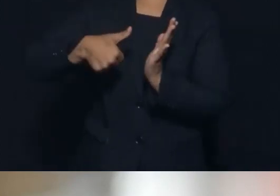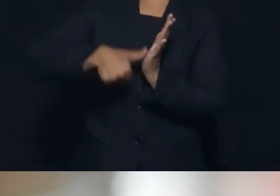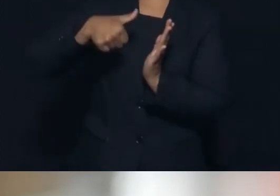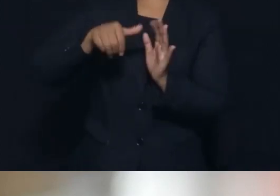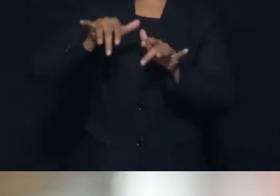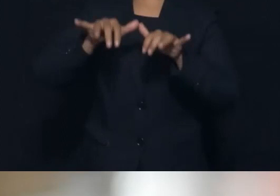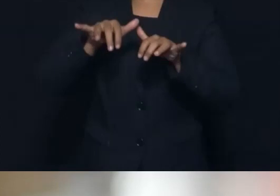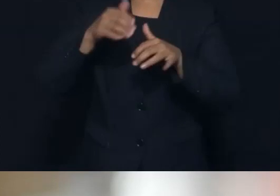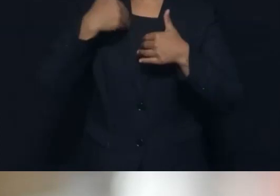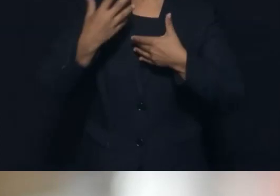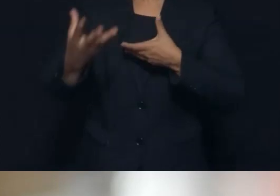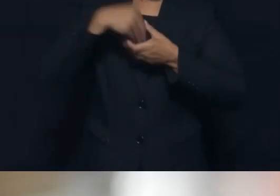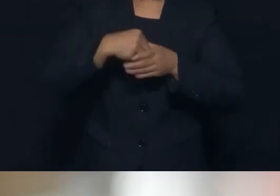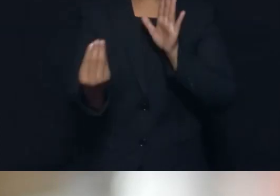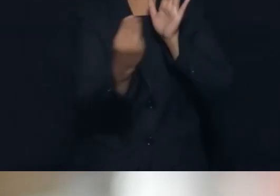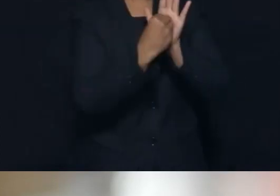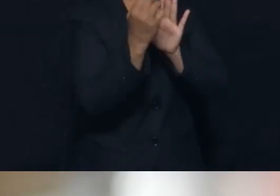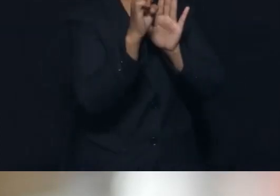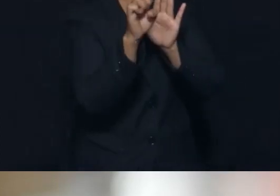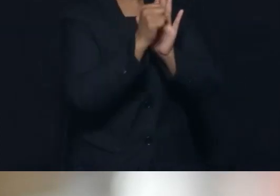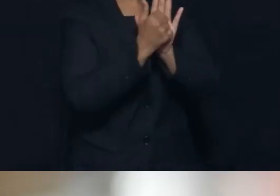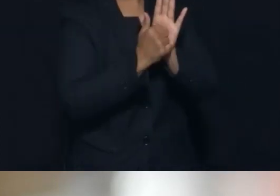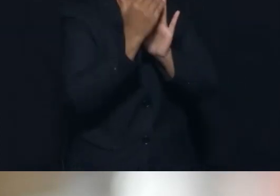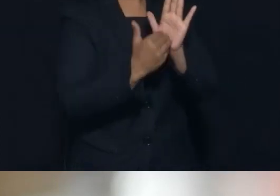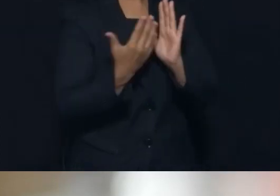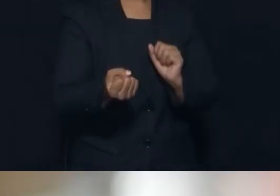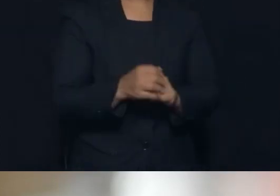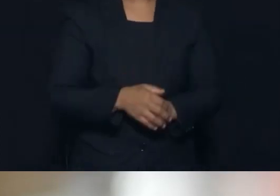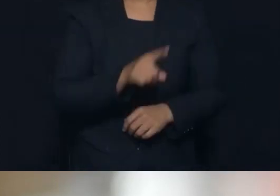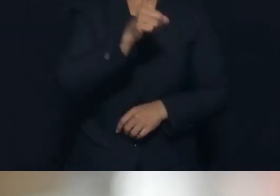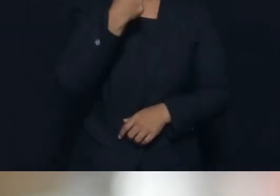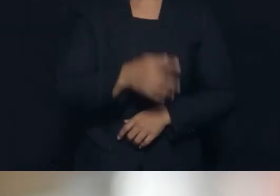Also, in relation to the new technological developments the are moving to electronic